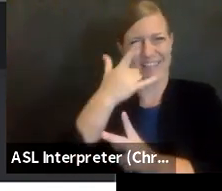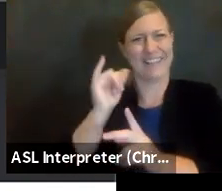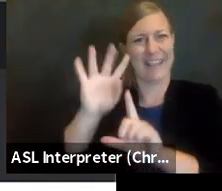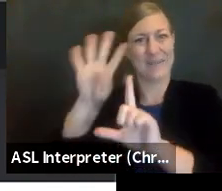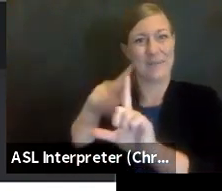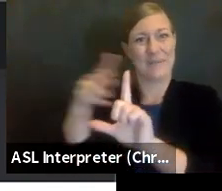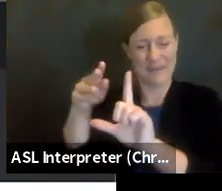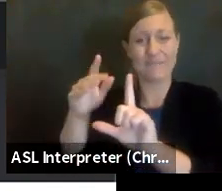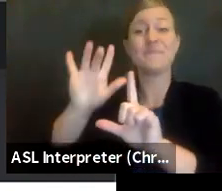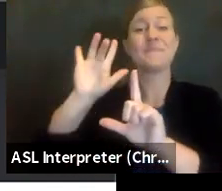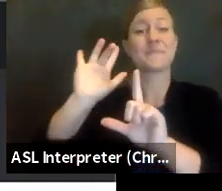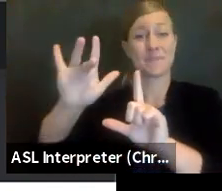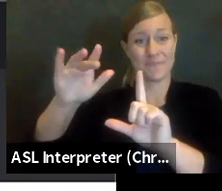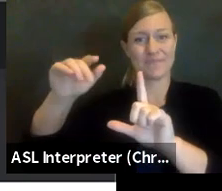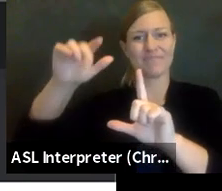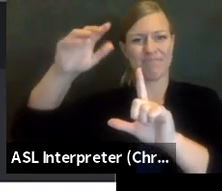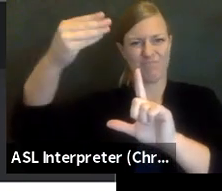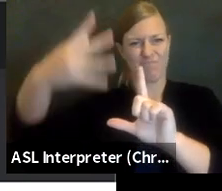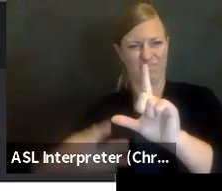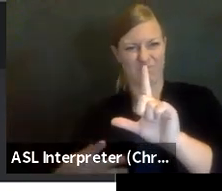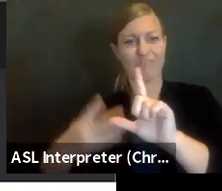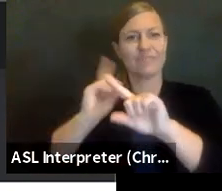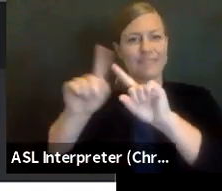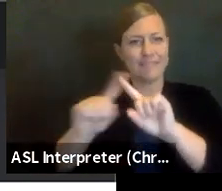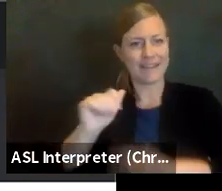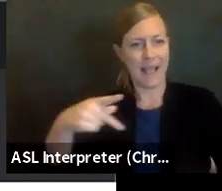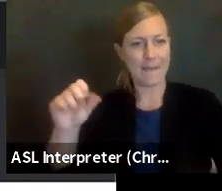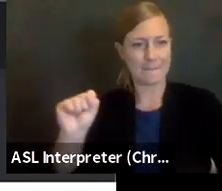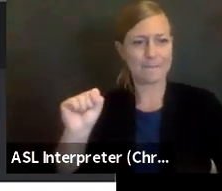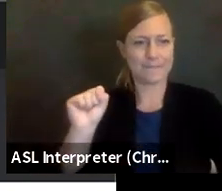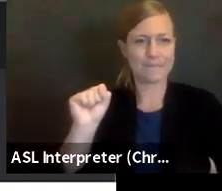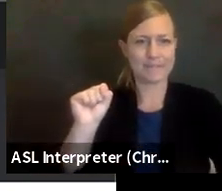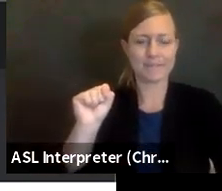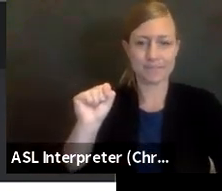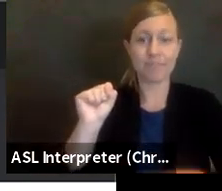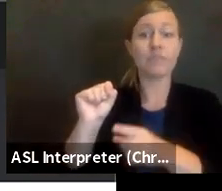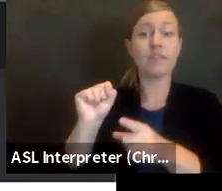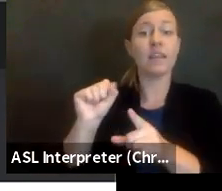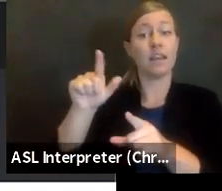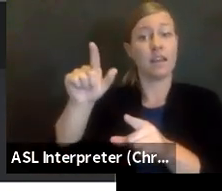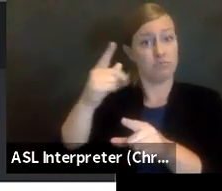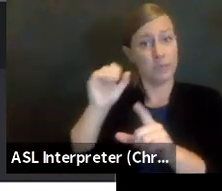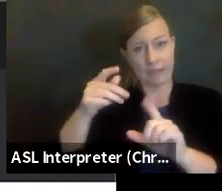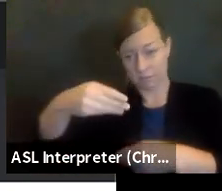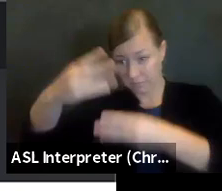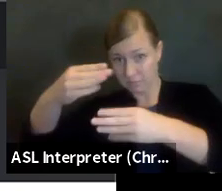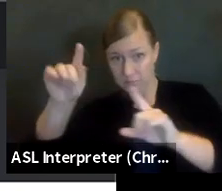ESD 112 - Katherine Livick: your apps in the Google environment. If I click on that and then I can go find Classroom.